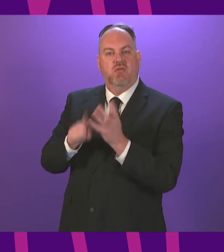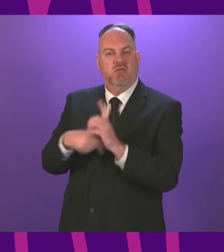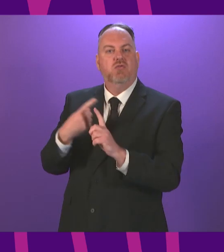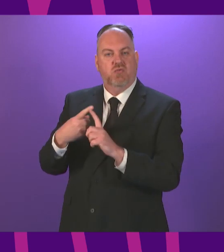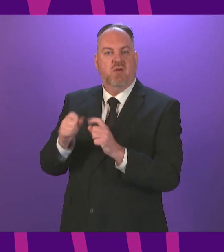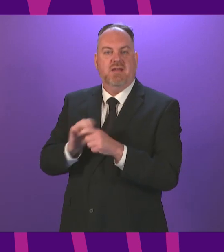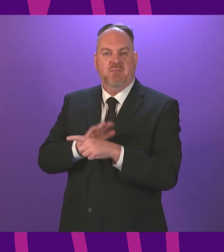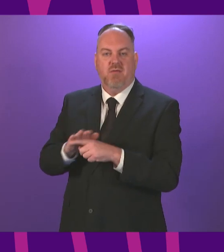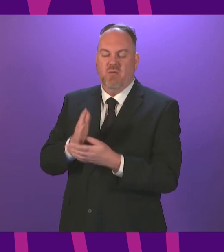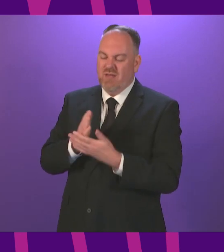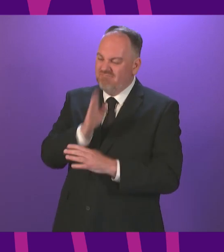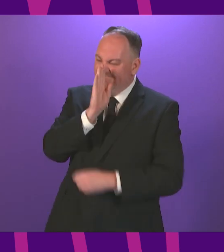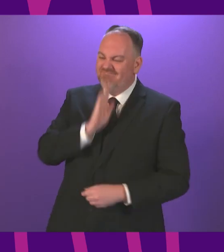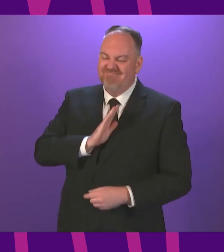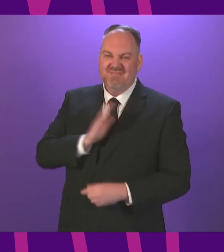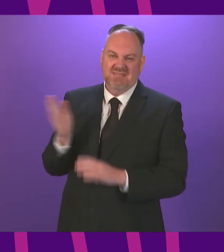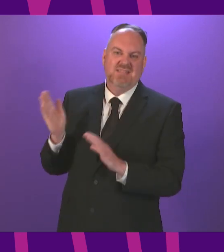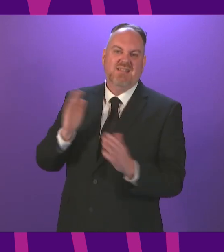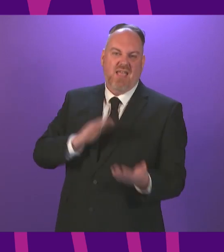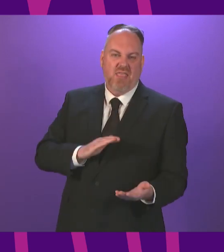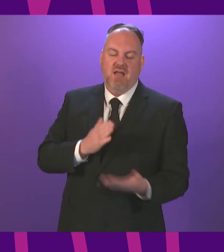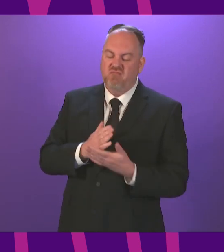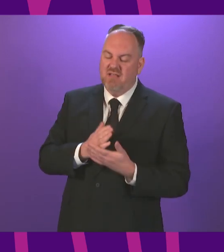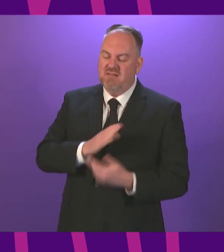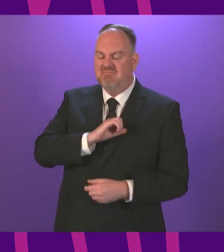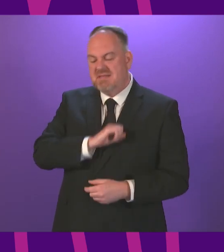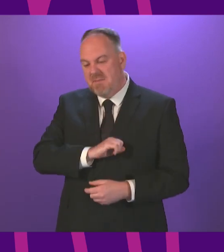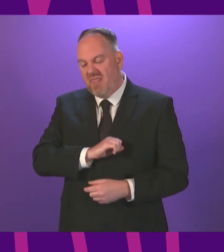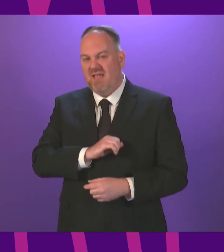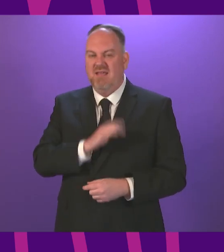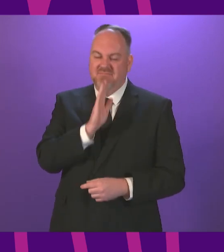we mourn his passing and extend our deepest sympathy to Her Majesty the Queen